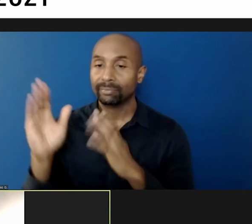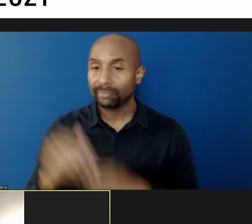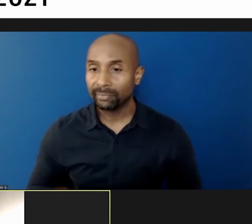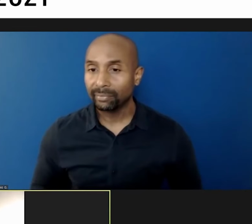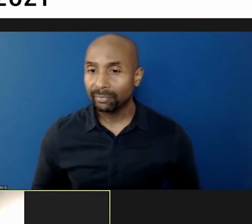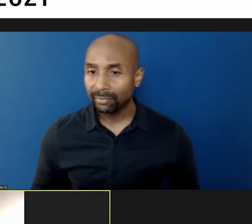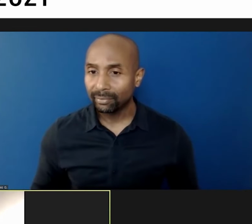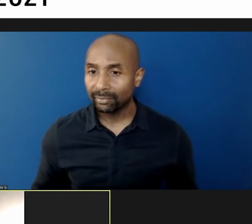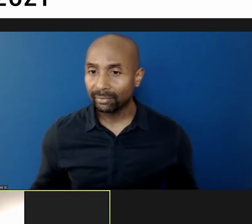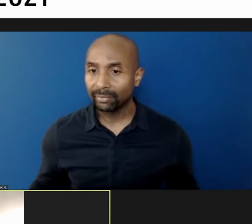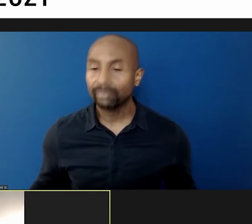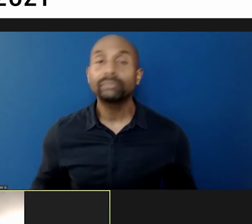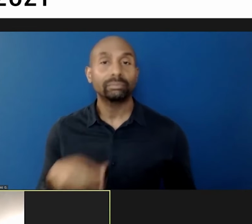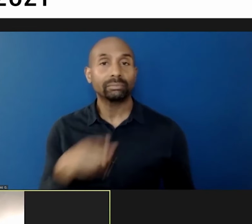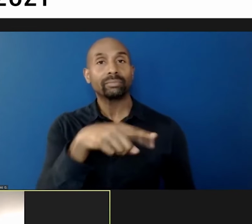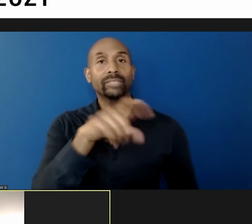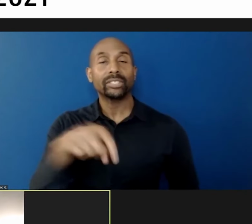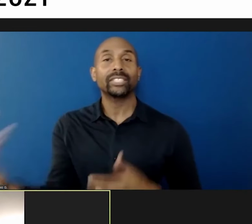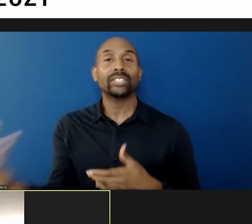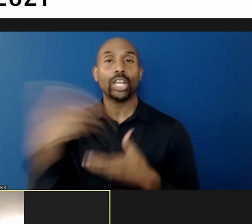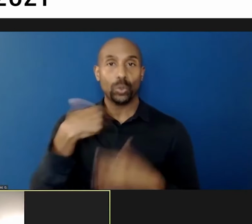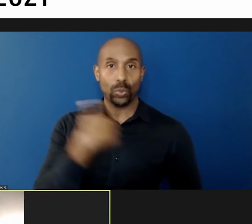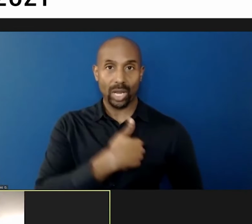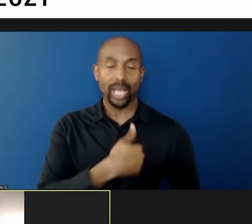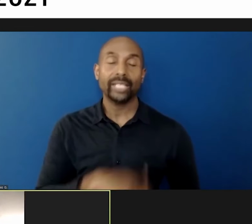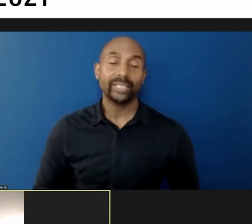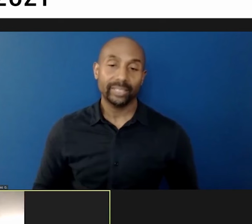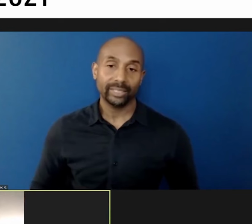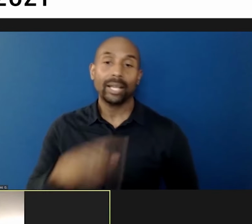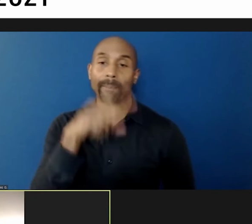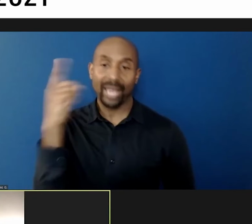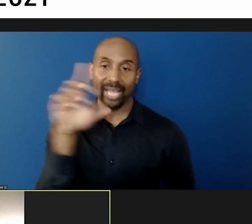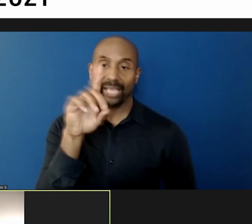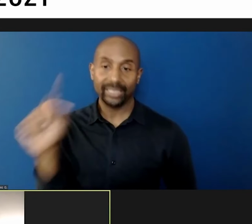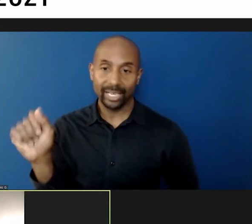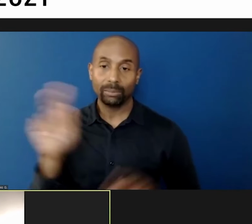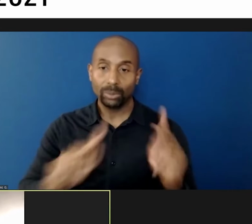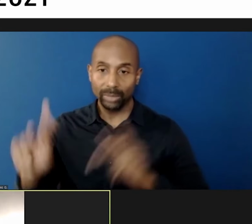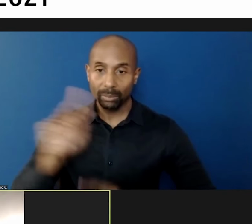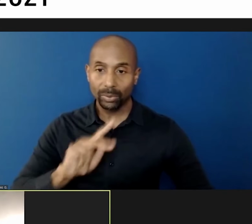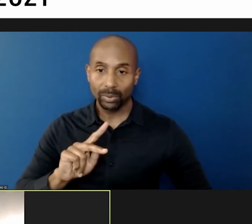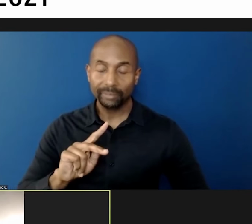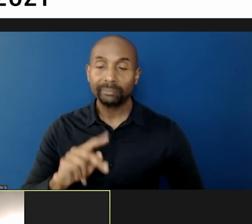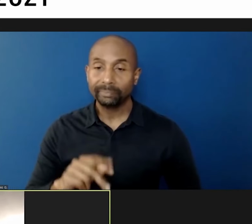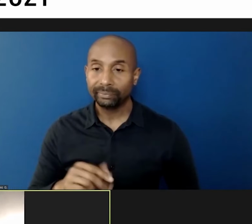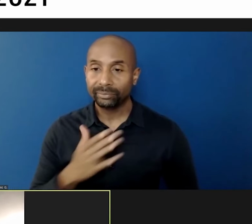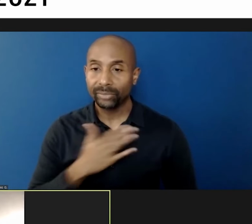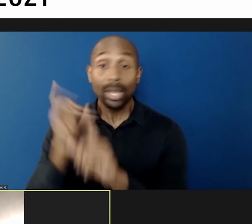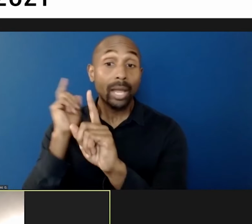to be included. So my point here is just building on the panelists'